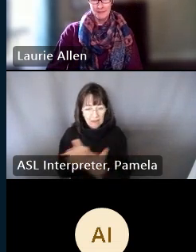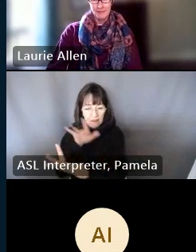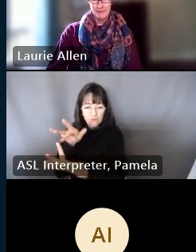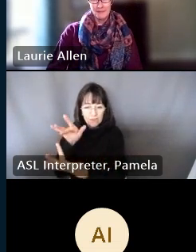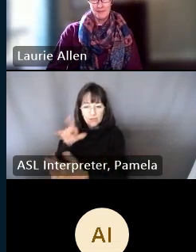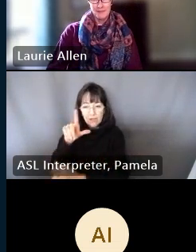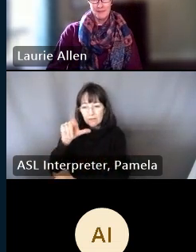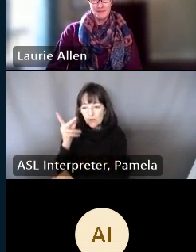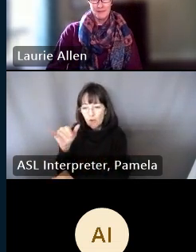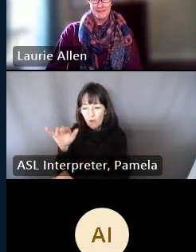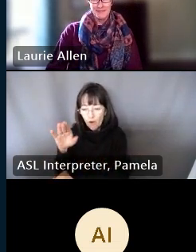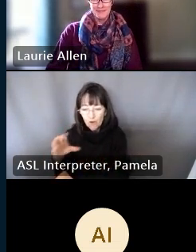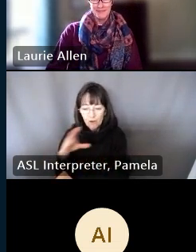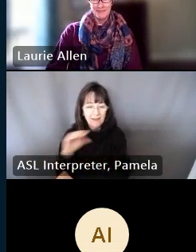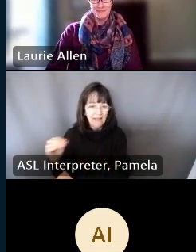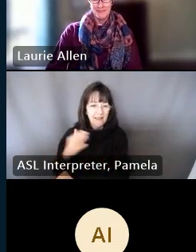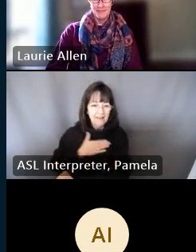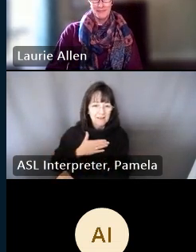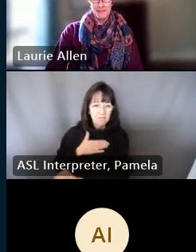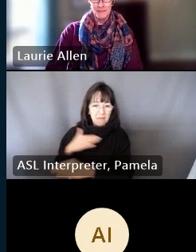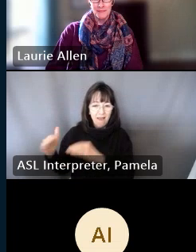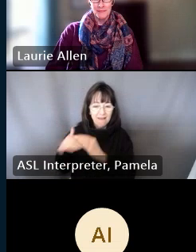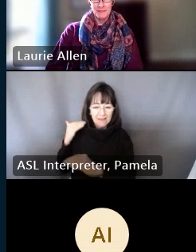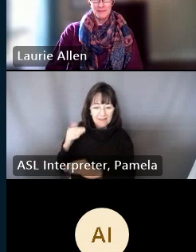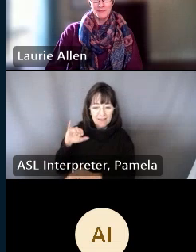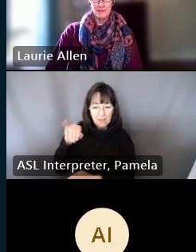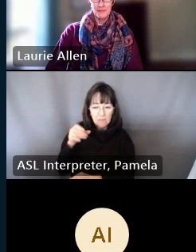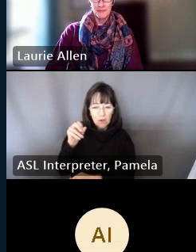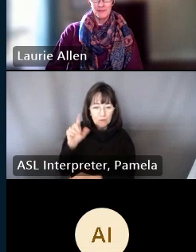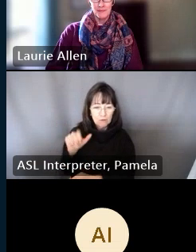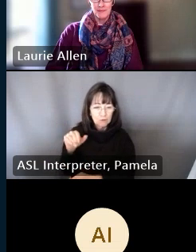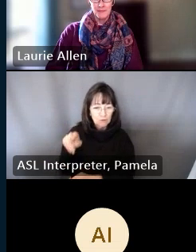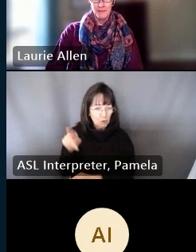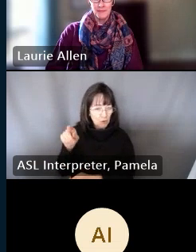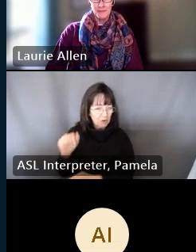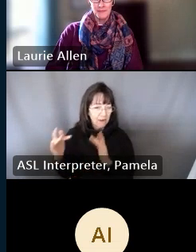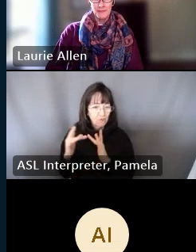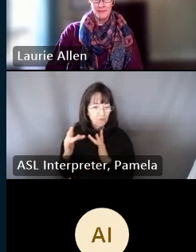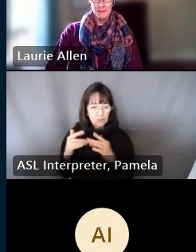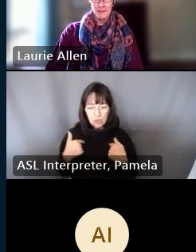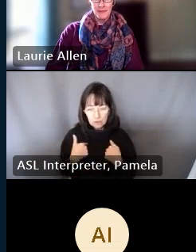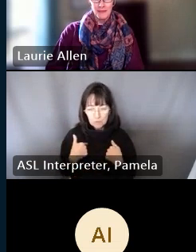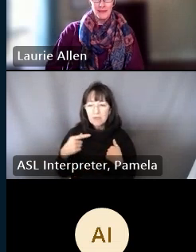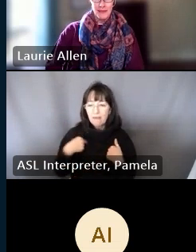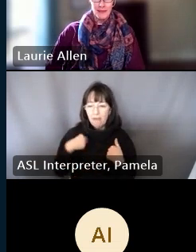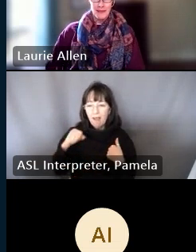to all the communication that we've been doing. So you can always feel free to reach out to me and I can connect you to the right individuals.